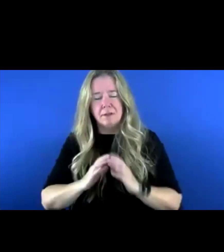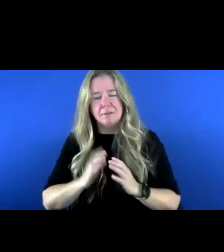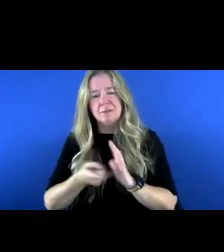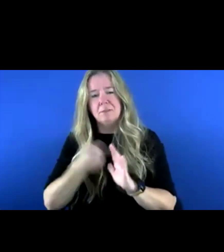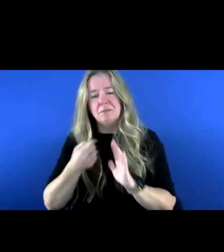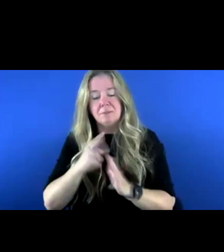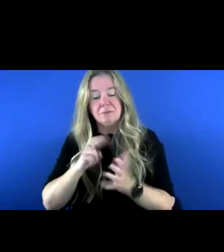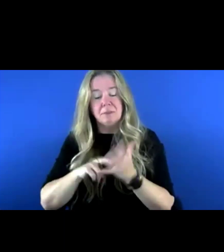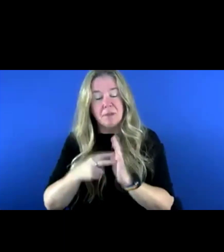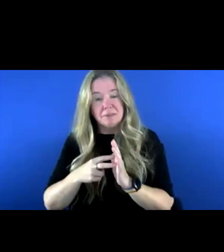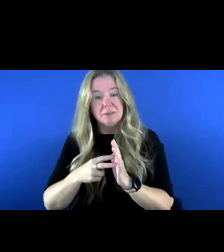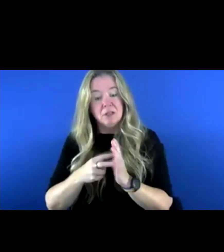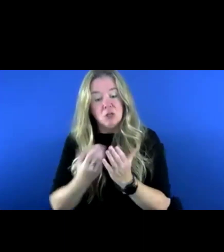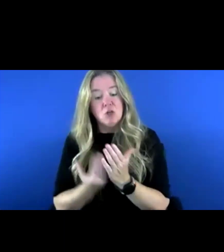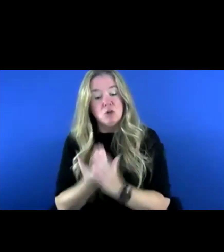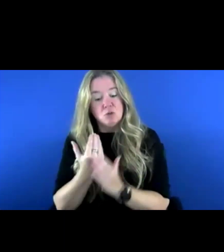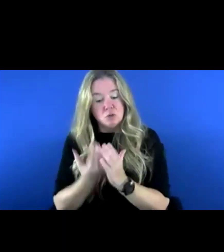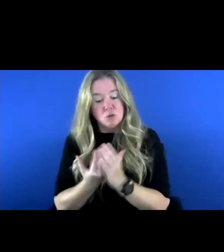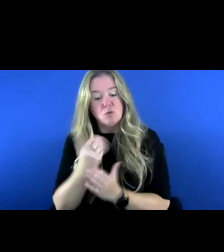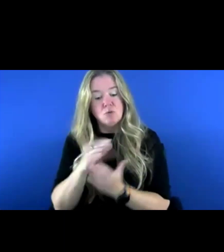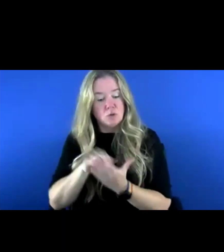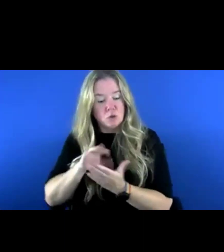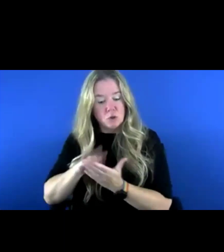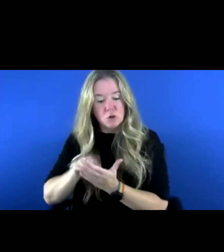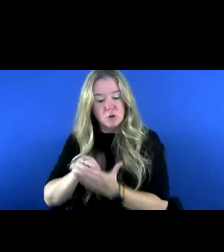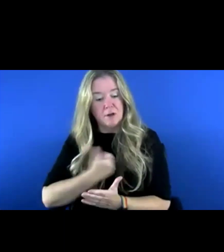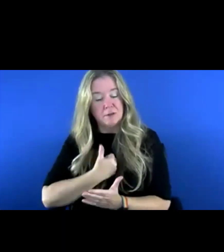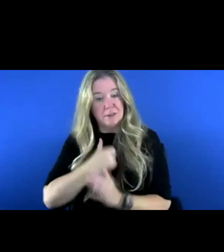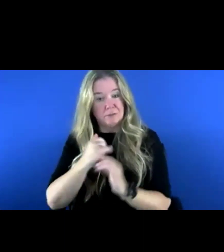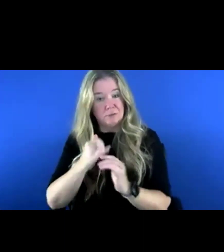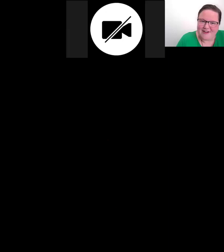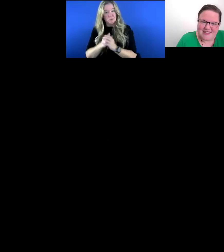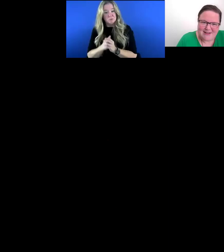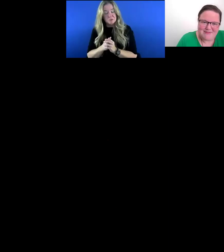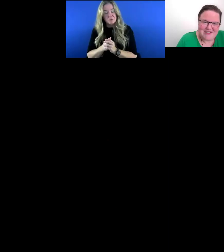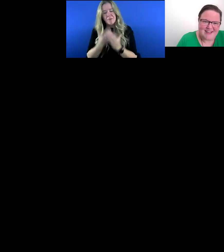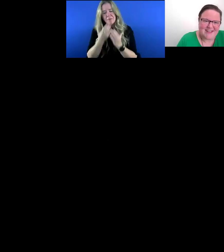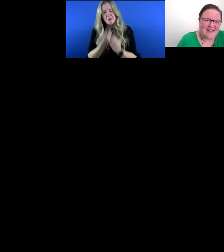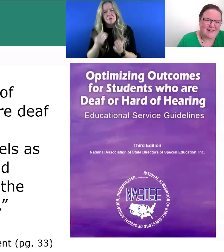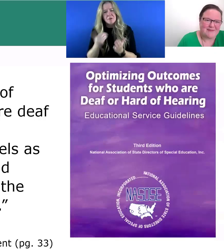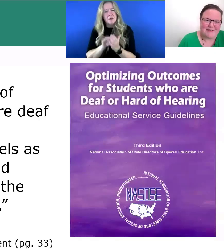expanding our own growth and knowledge of area. So thank you again for your time today.